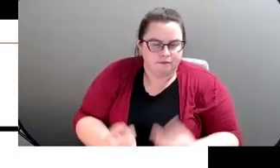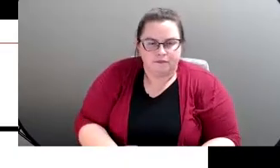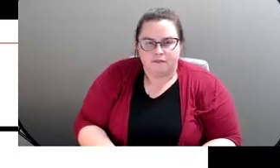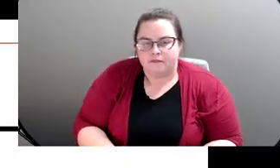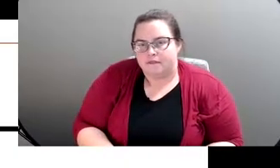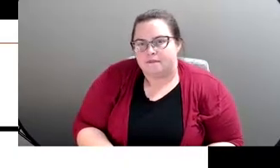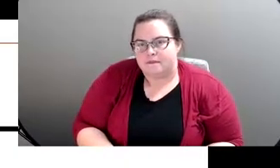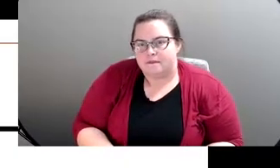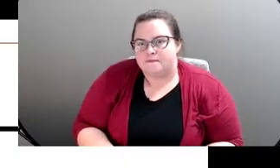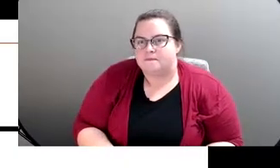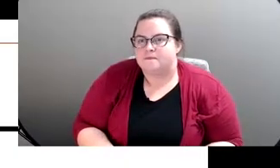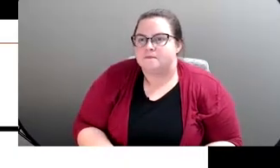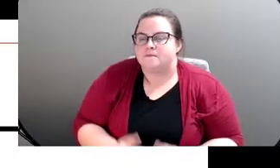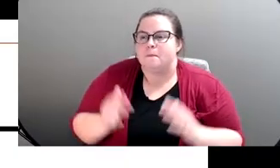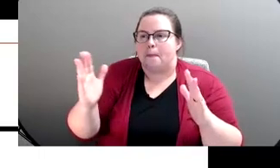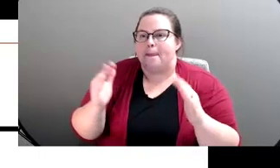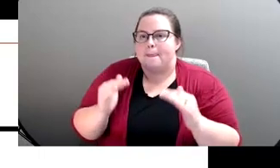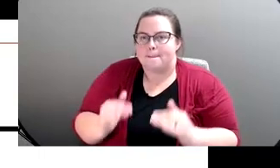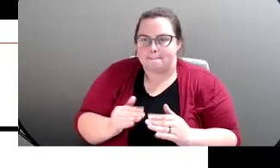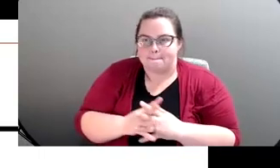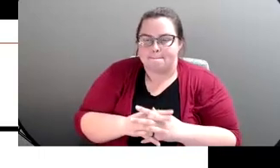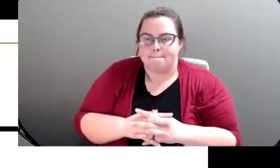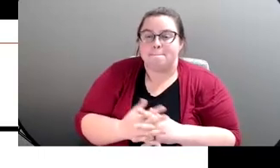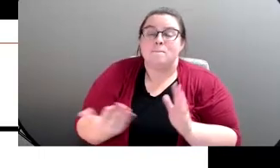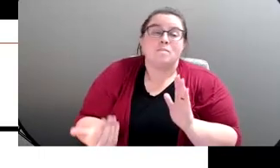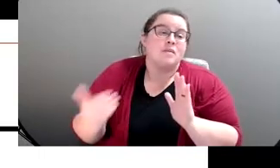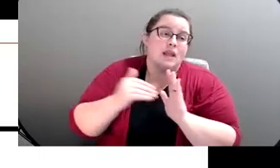Next and then again, the regular